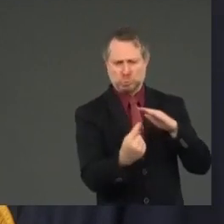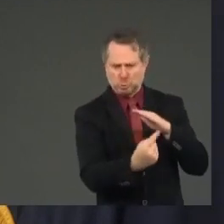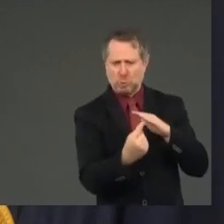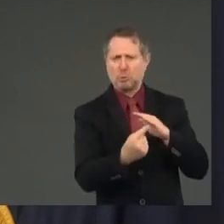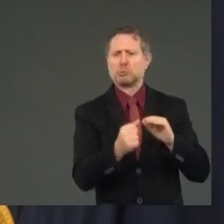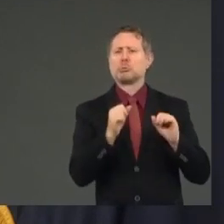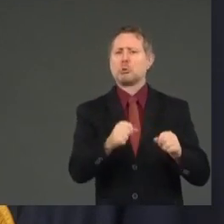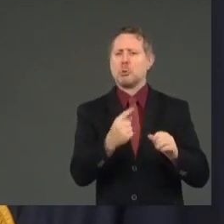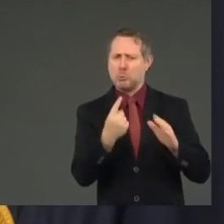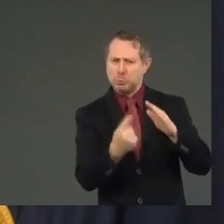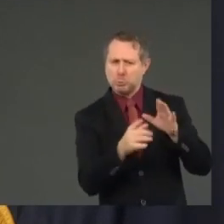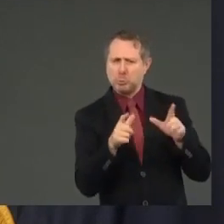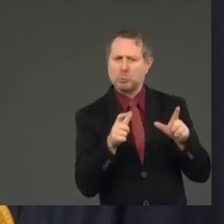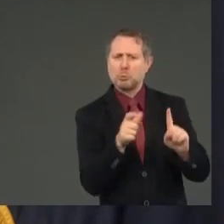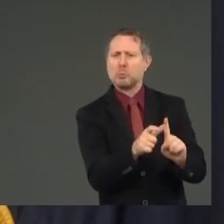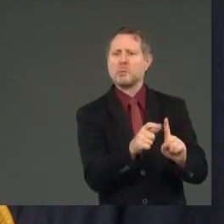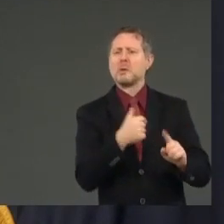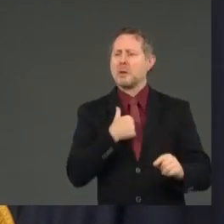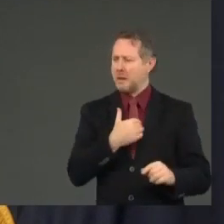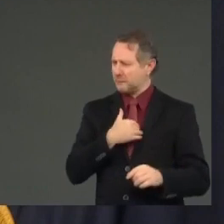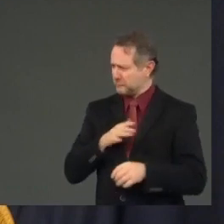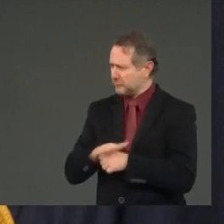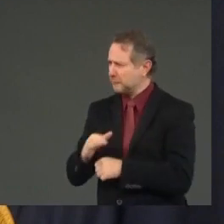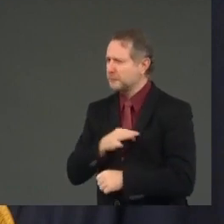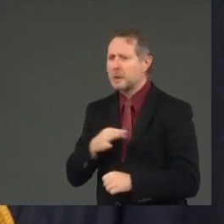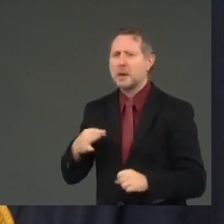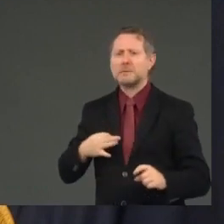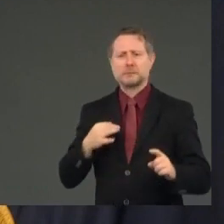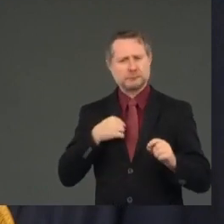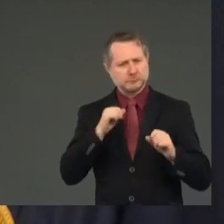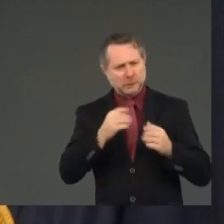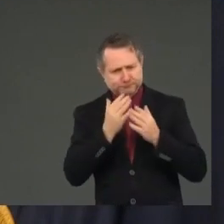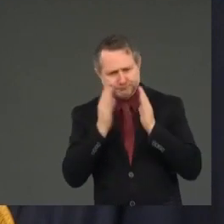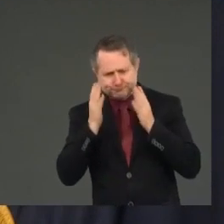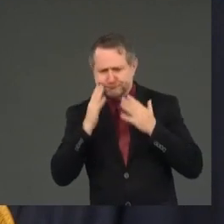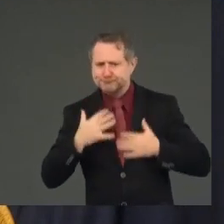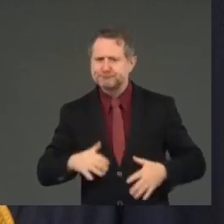HOME MUST SAY, I CAN QUARANTINE,